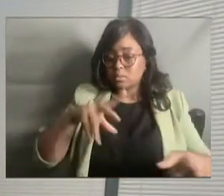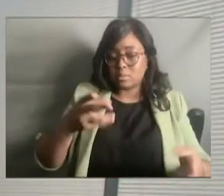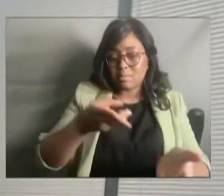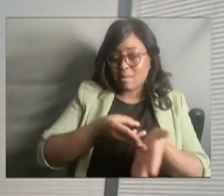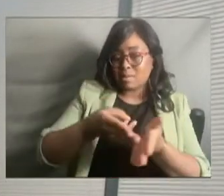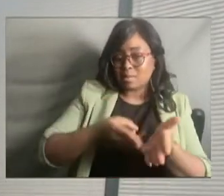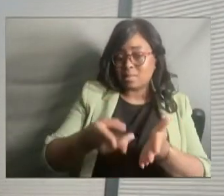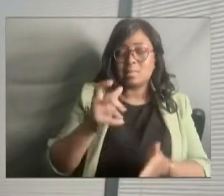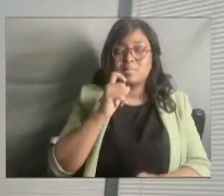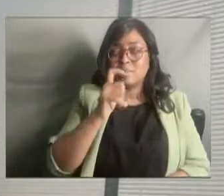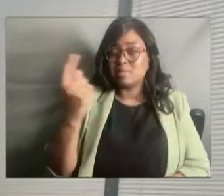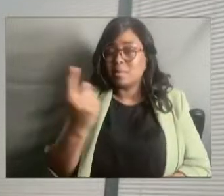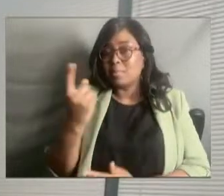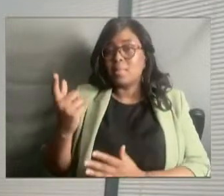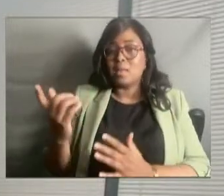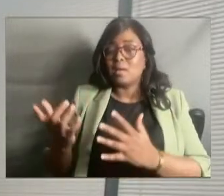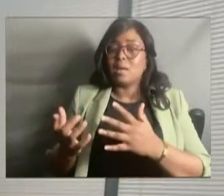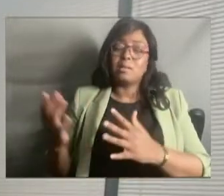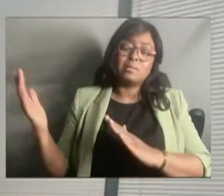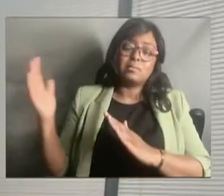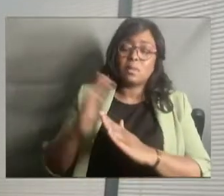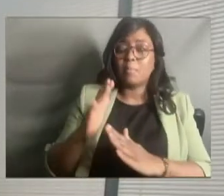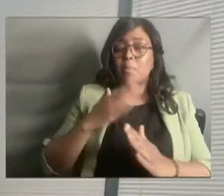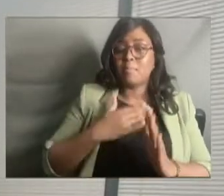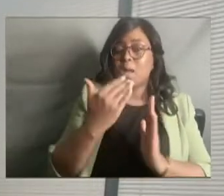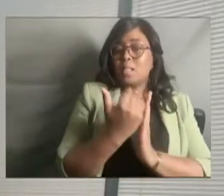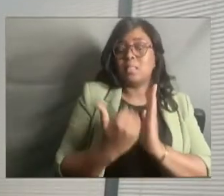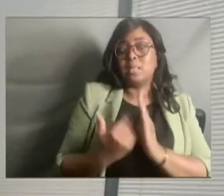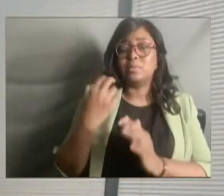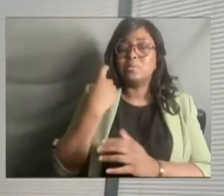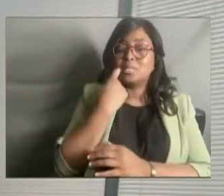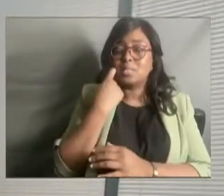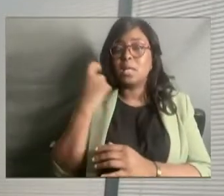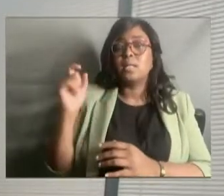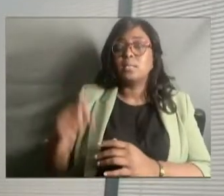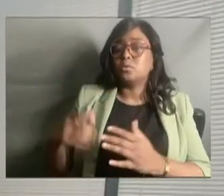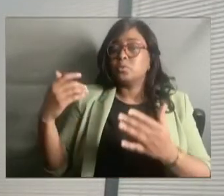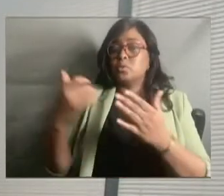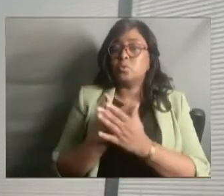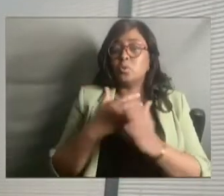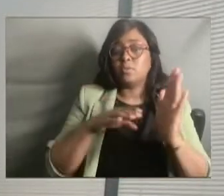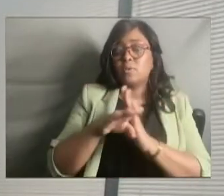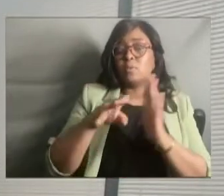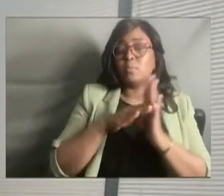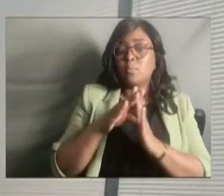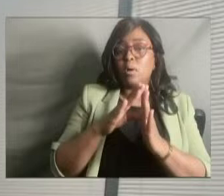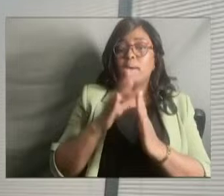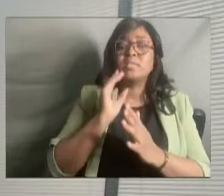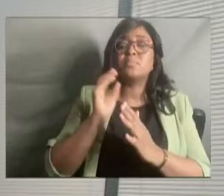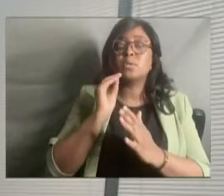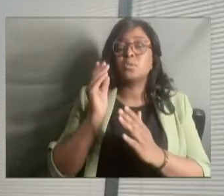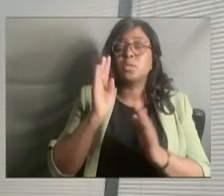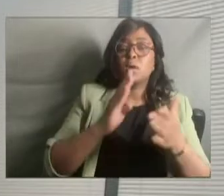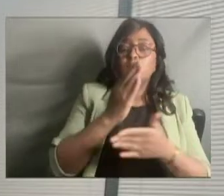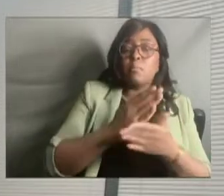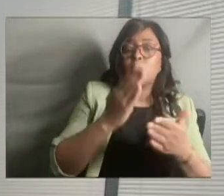that we need to look at. I'll be honest, that's not been something that's top of my radar recently. This is a new